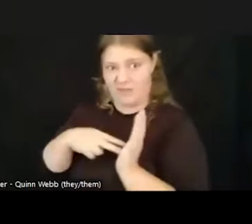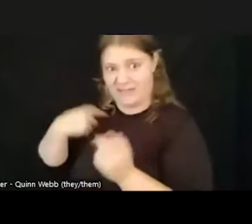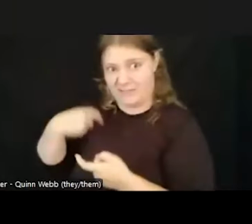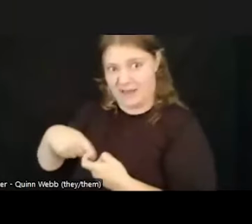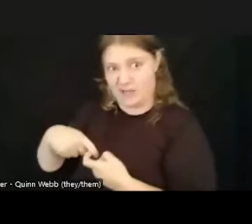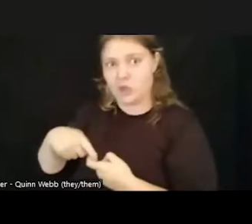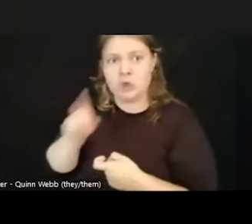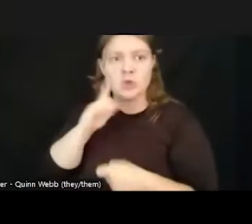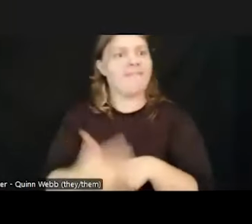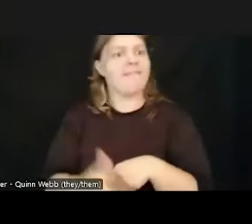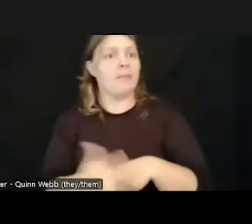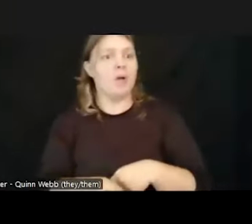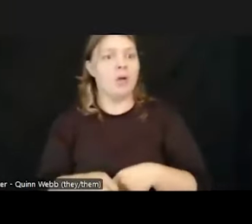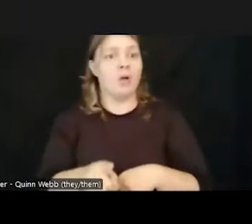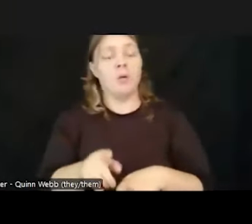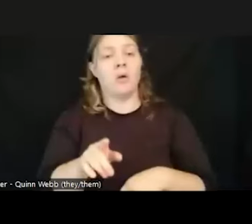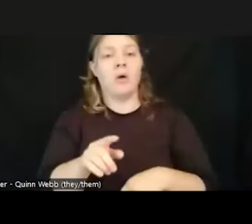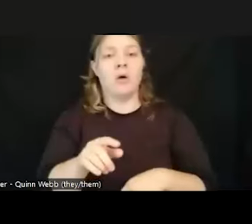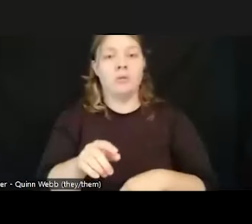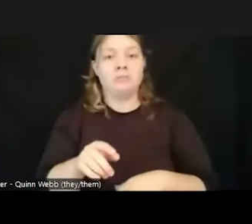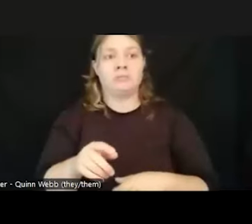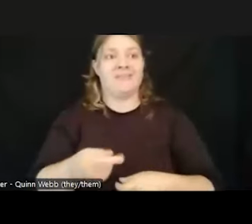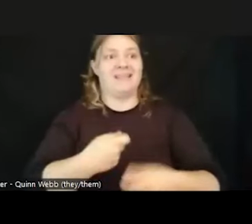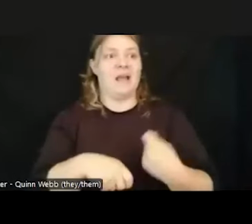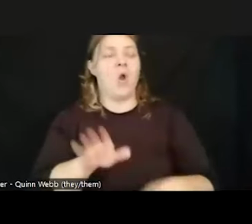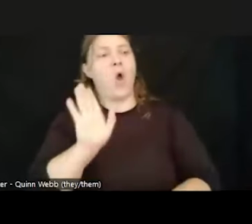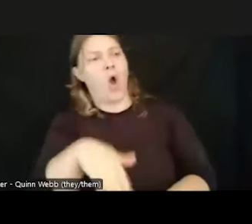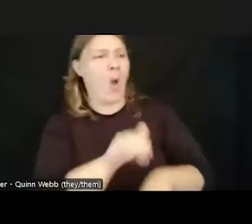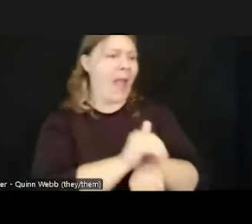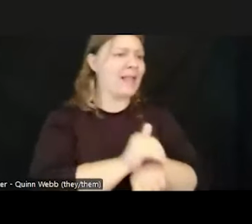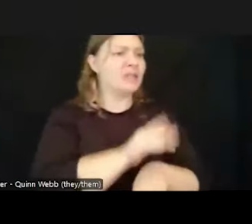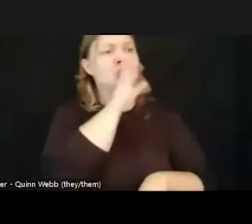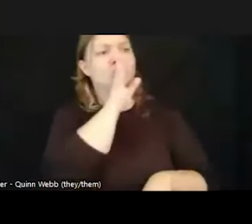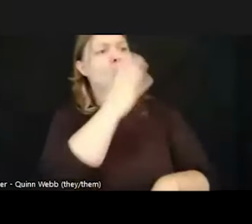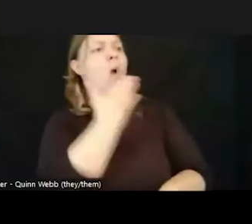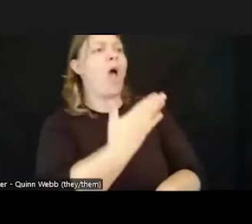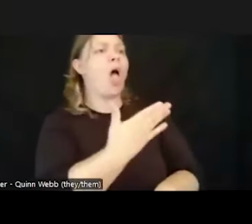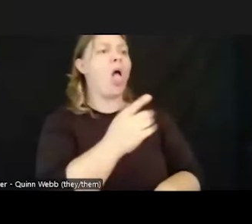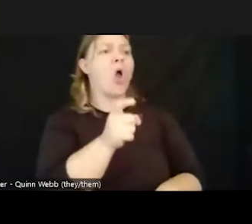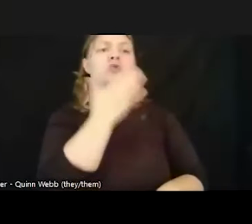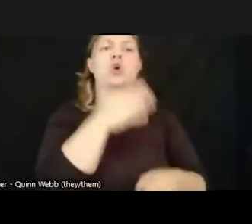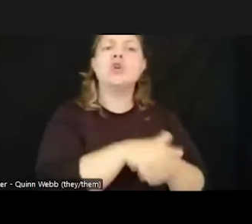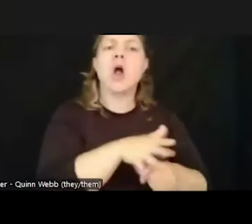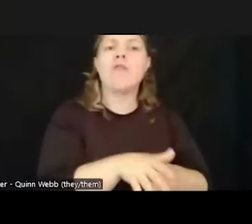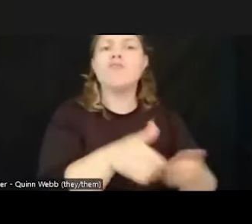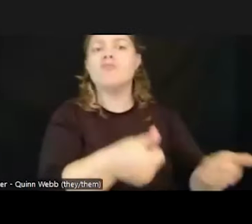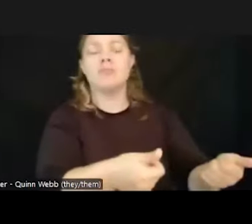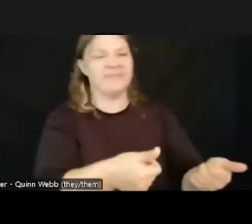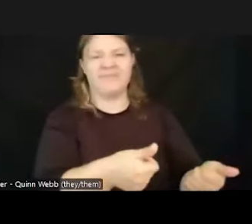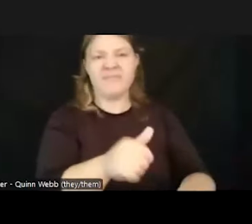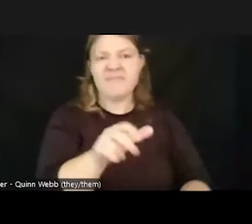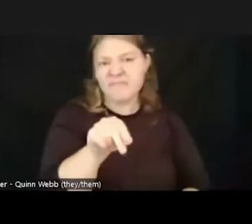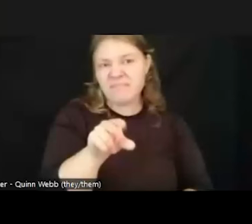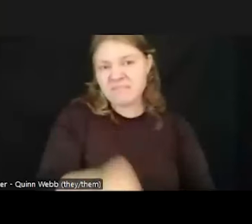be that while you speak English very well why doesn't that suffice it shouldn't be that way